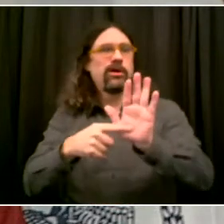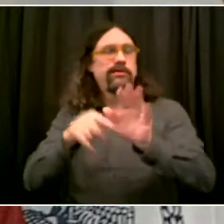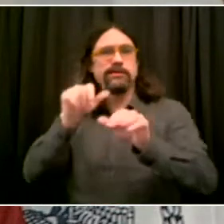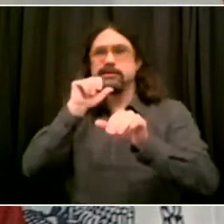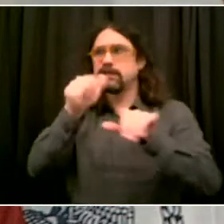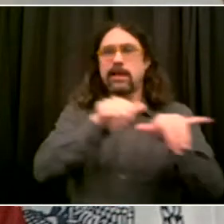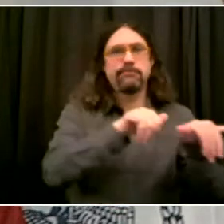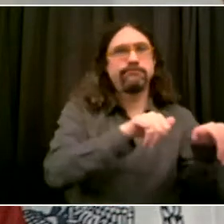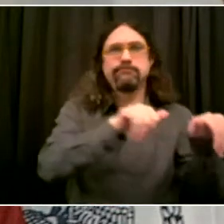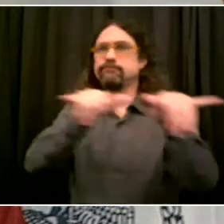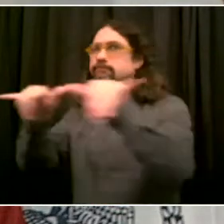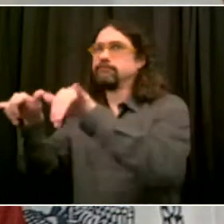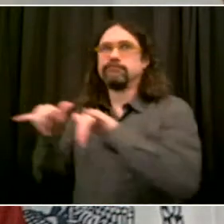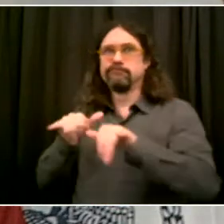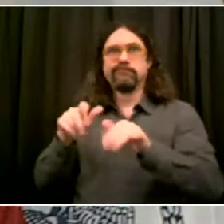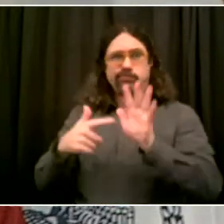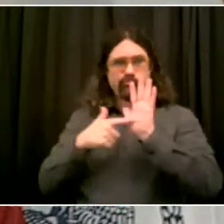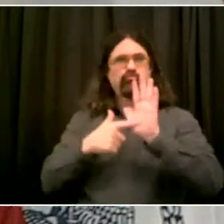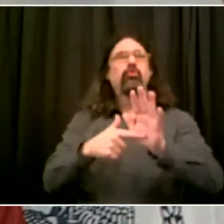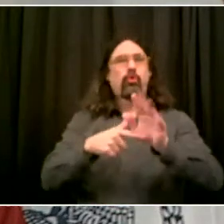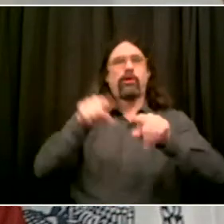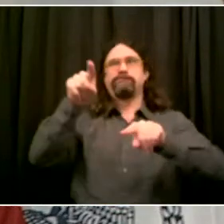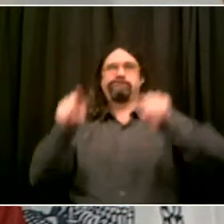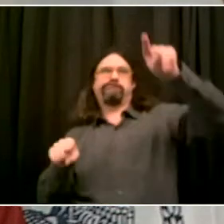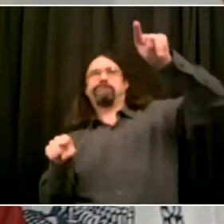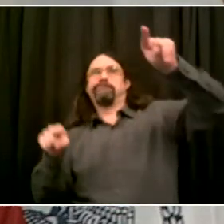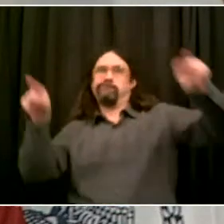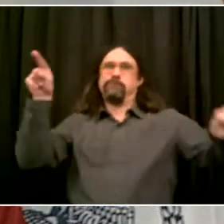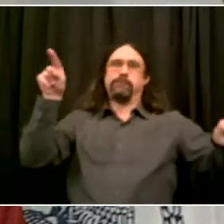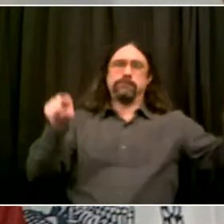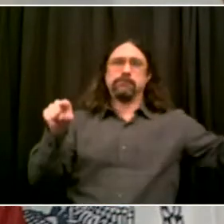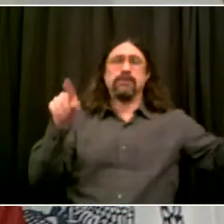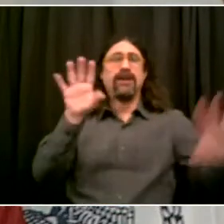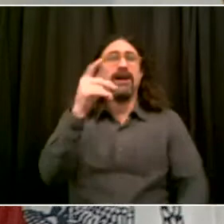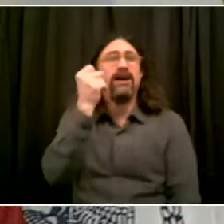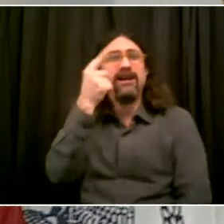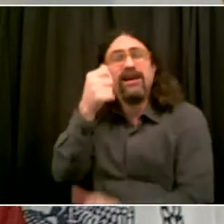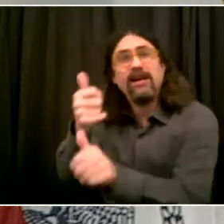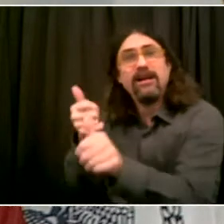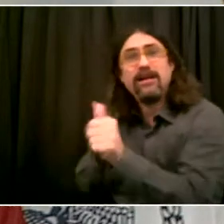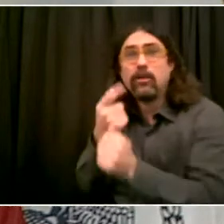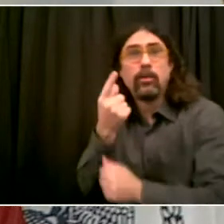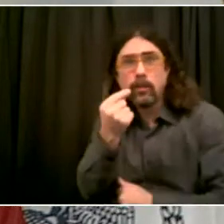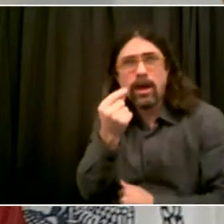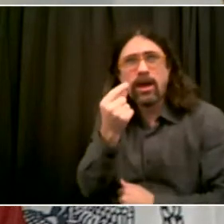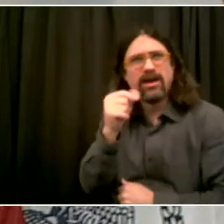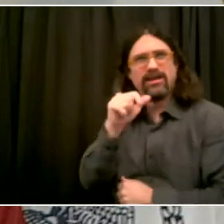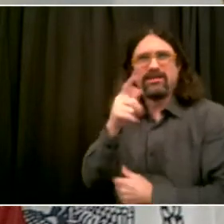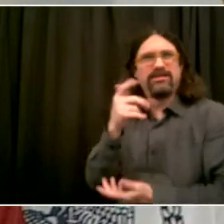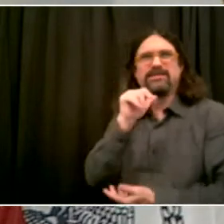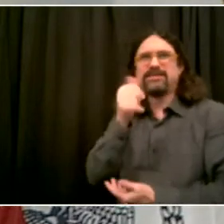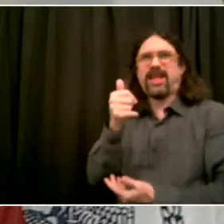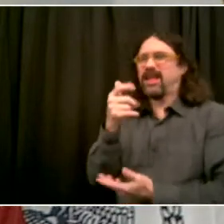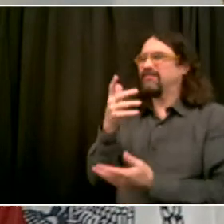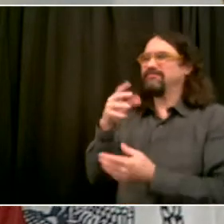RRHIGT TO GET VACCINATAT EDBBT U IT WAS RIGHT THERE IN THEIR OWN FACILITY. A LOT OF PEOPLE CHOSE NOT TO. DR. . ATKZ Z POSKEK AAUBOT THE XPEERIENCE IN HEALTH AND HOSPITALS FOR